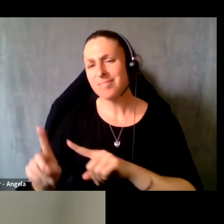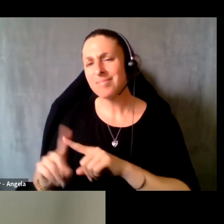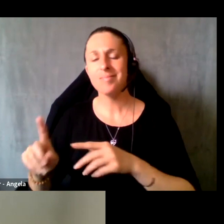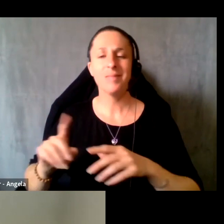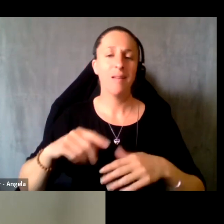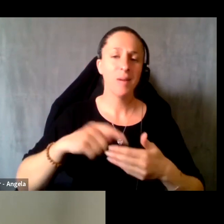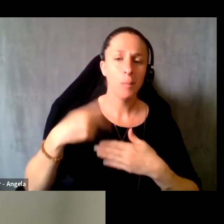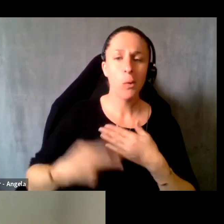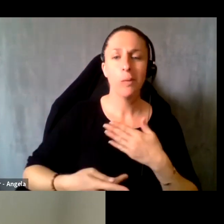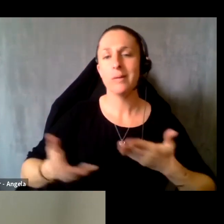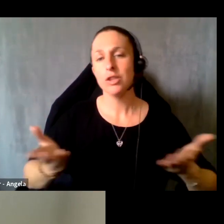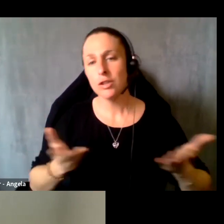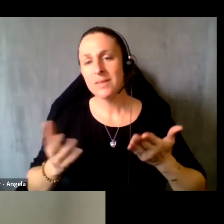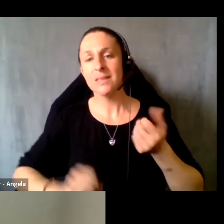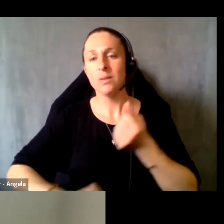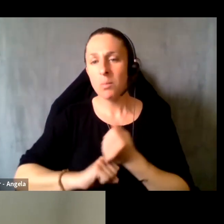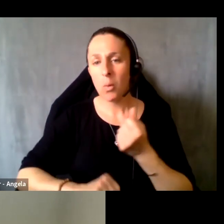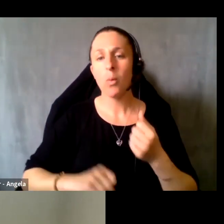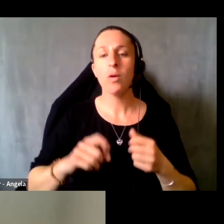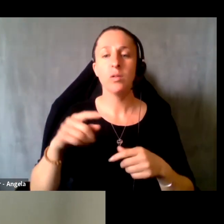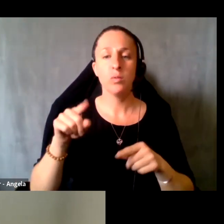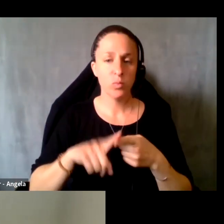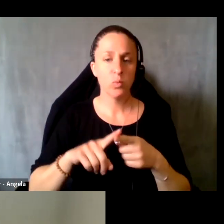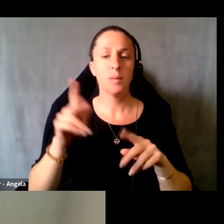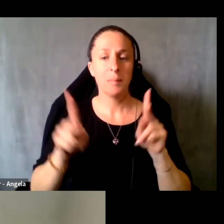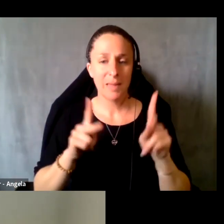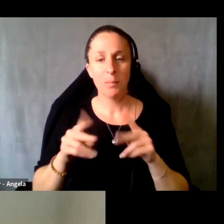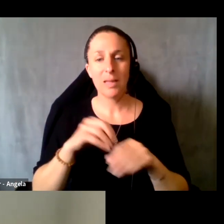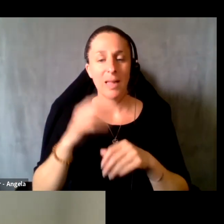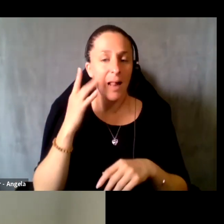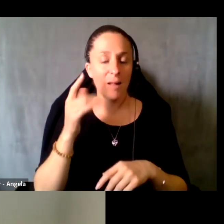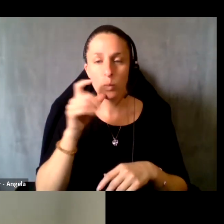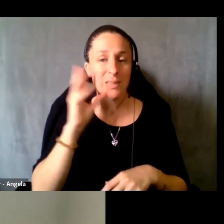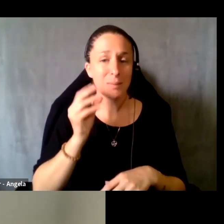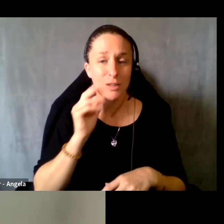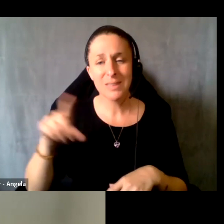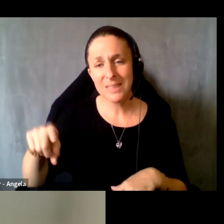services, and supports to people in California experiencing need, and many of our programs